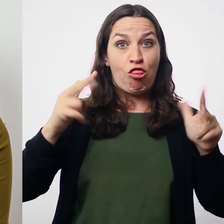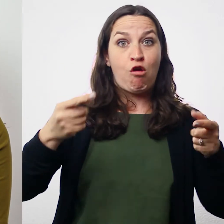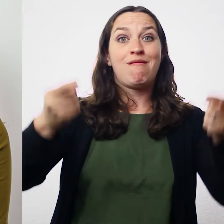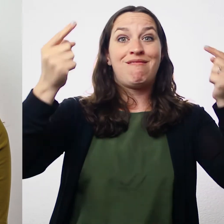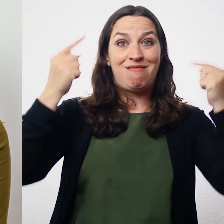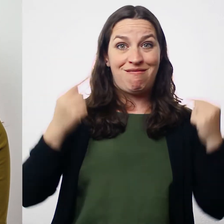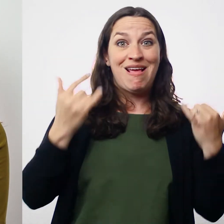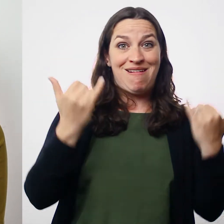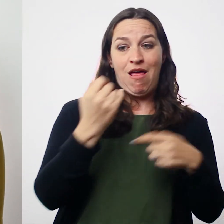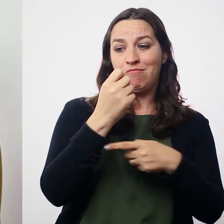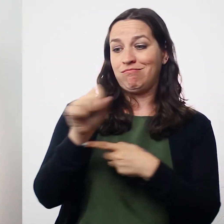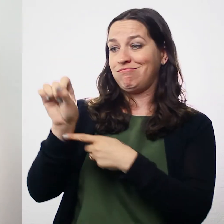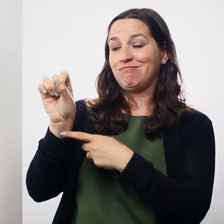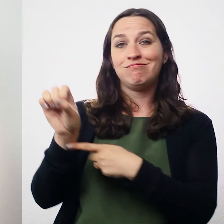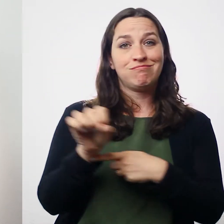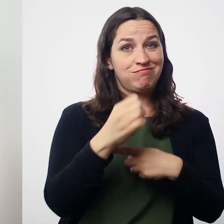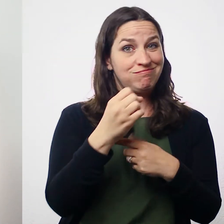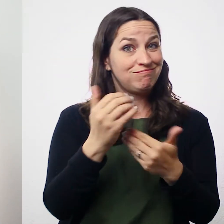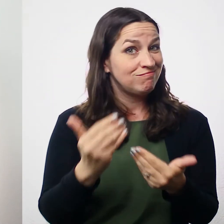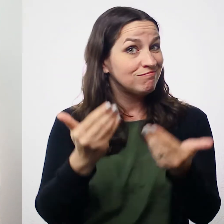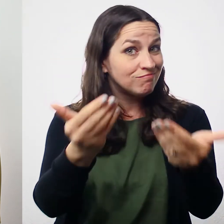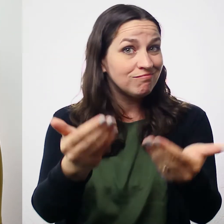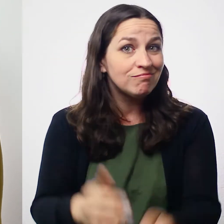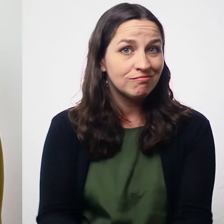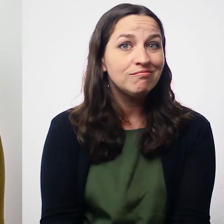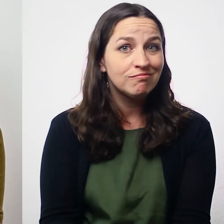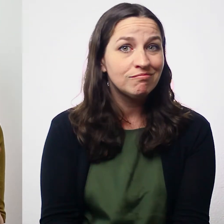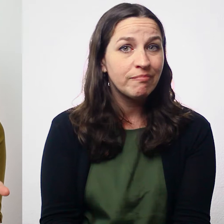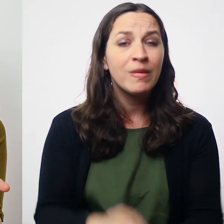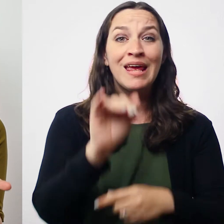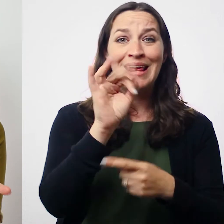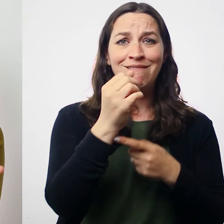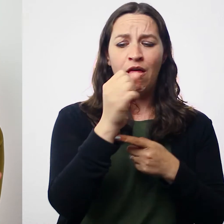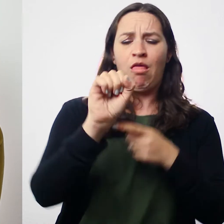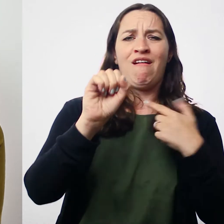and your head to the right, and the head to the left. If your neck pops while you're doing that,